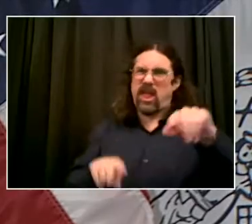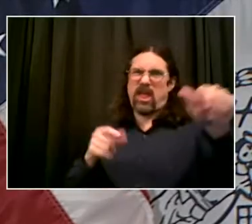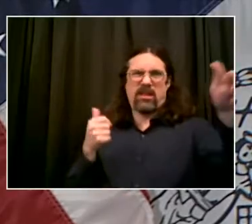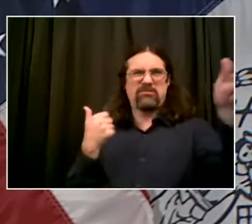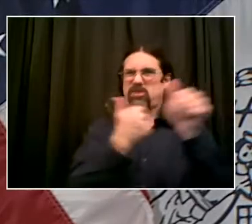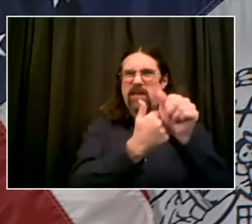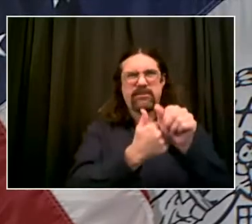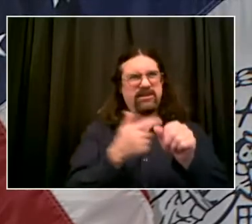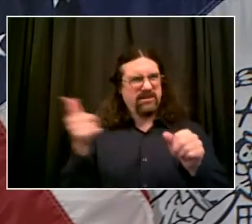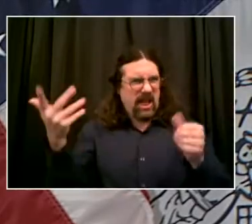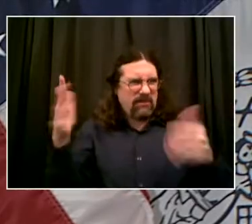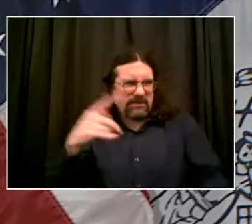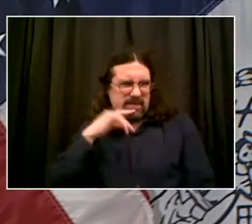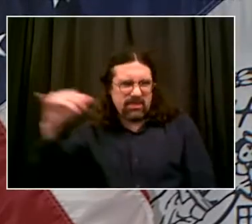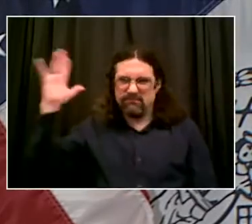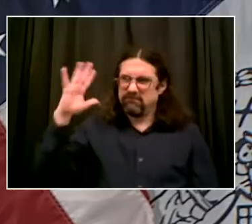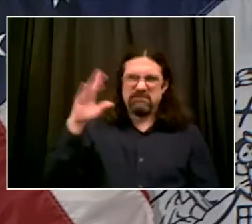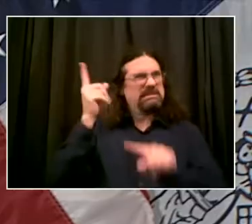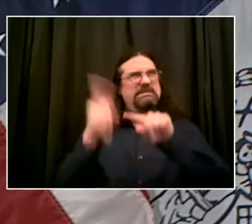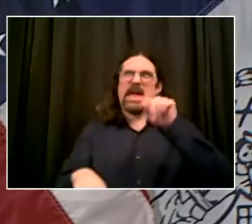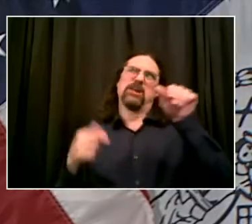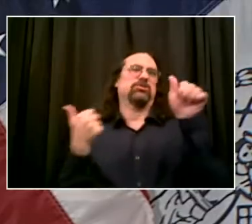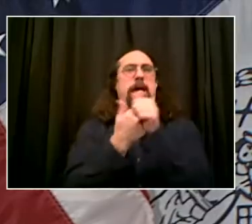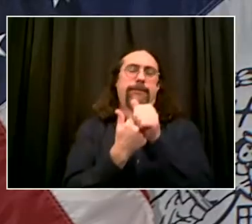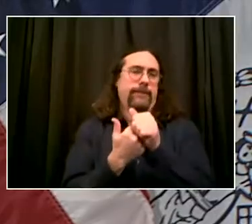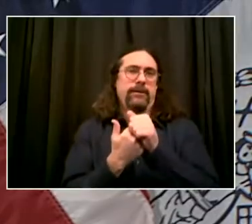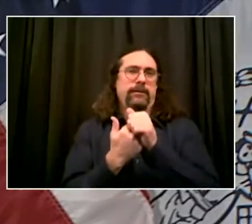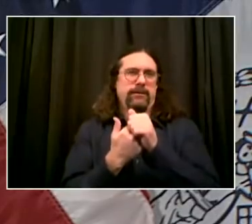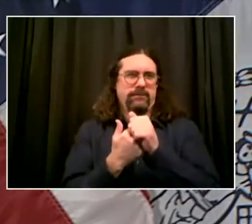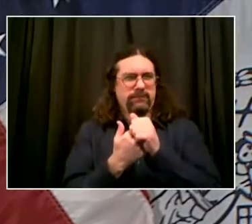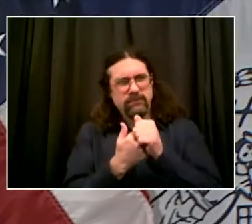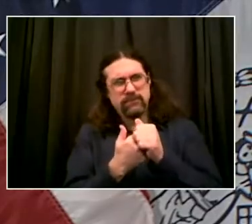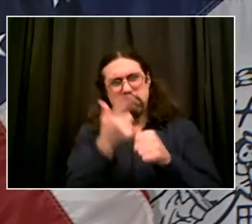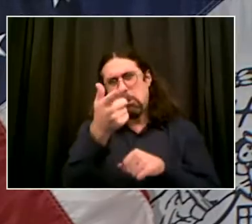YOU WILL. WHAT IS THE EXEXERPIENCE ON THAT? I GOING TO